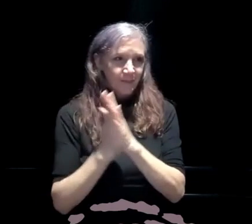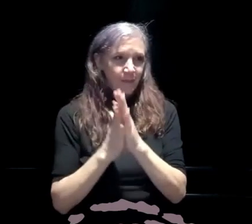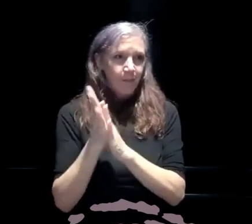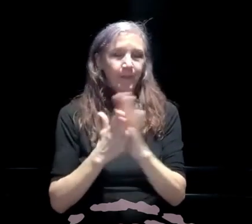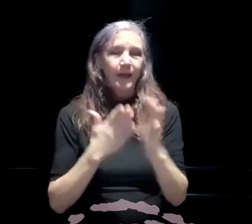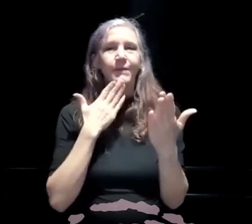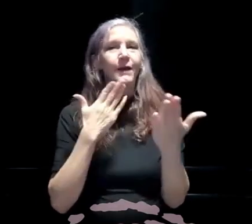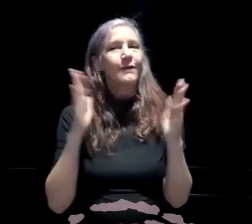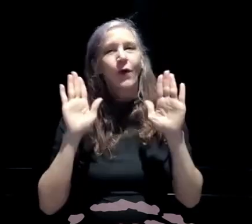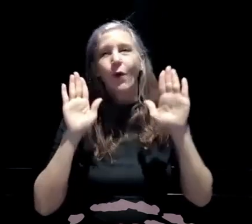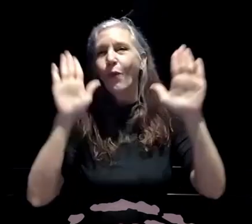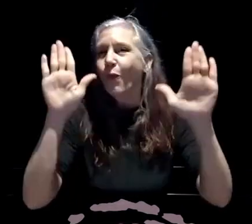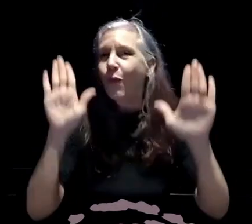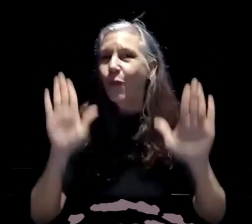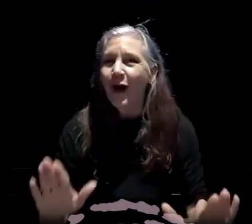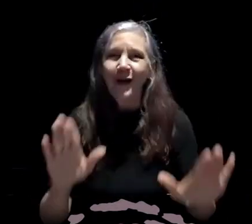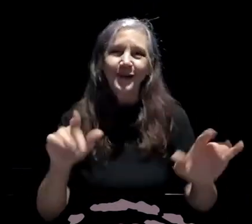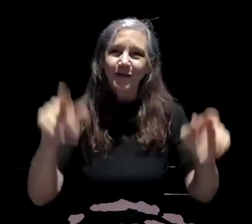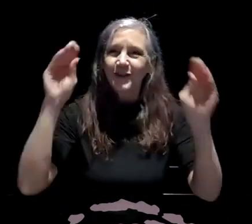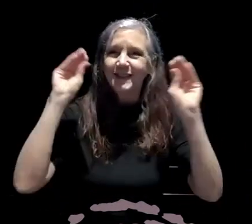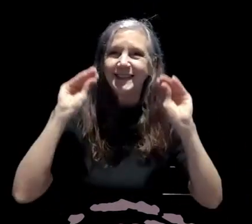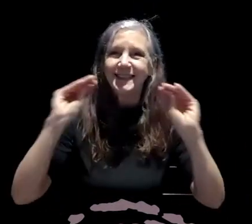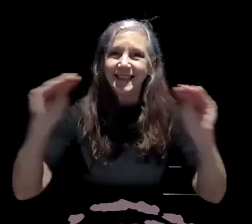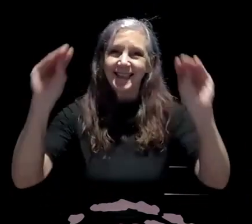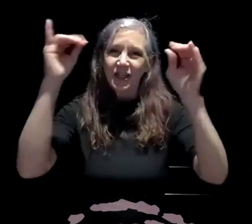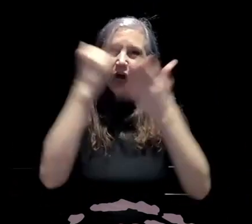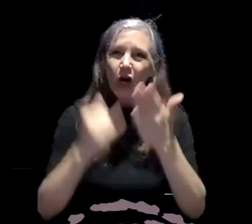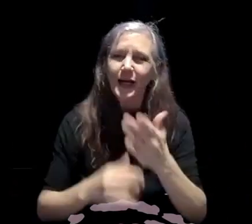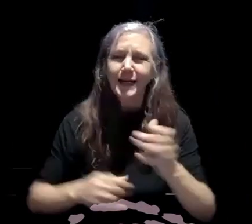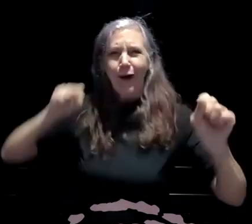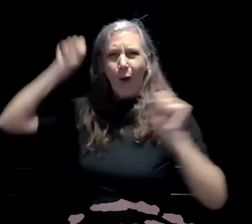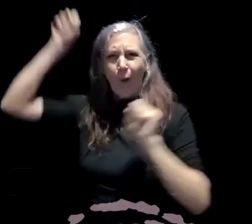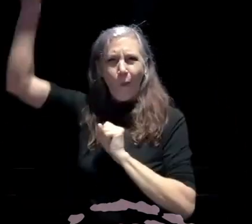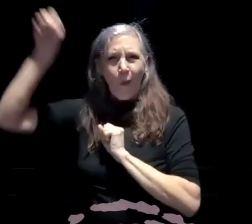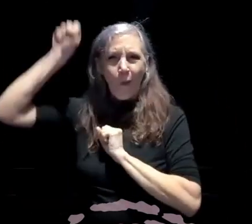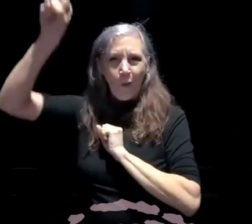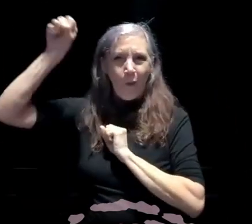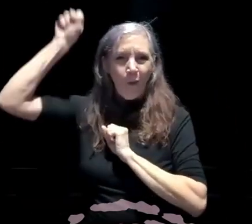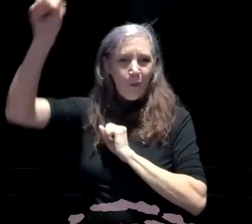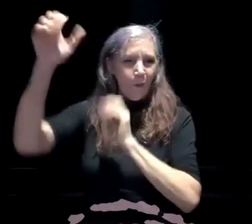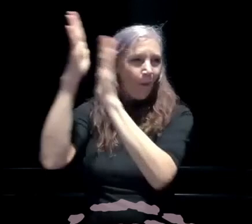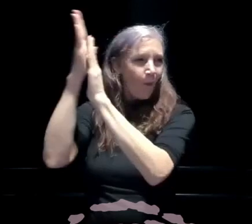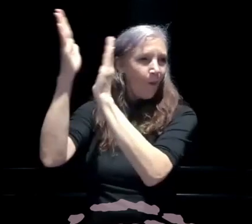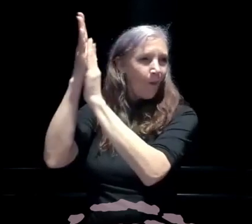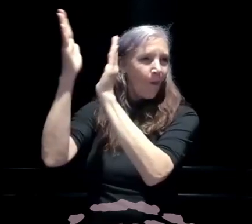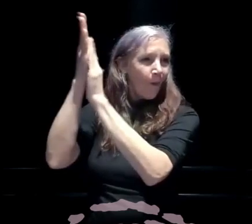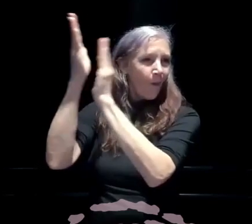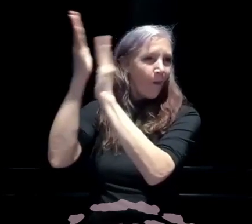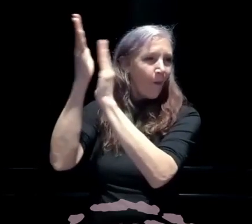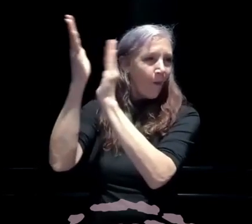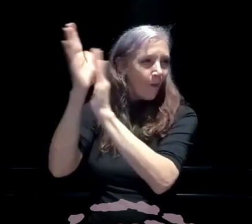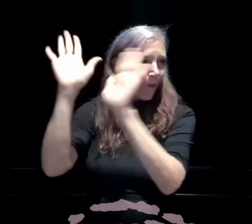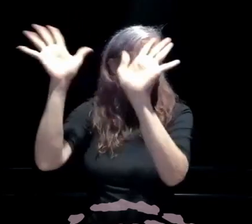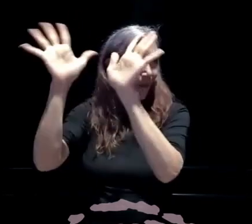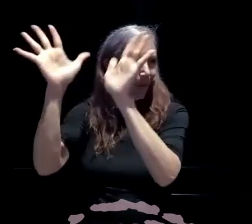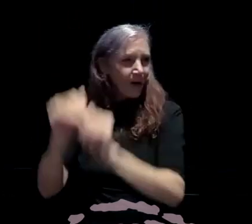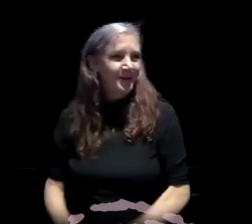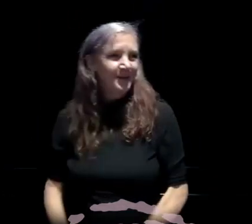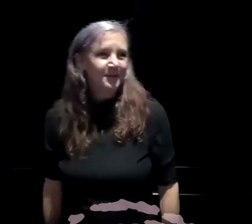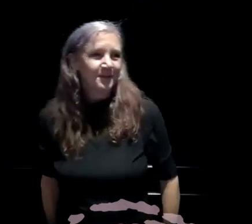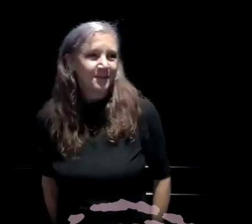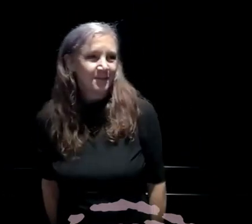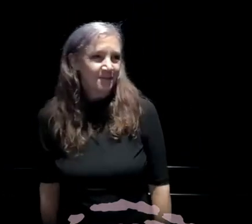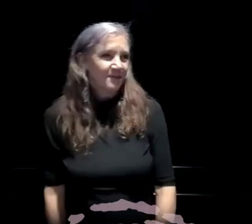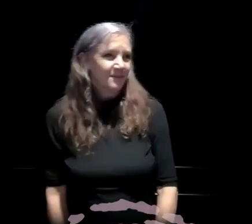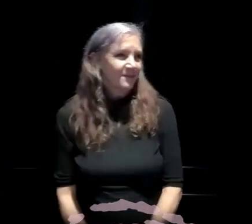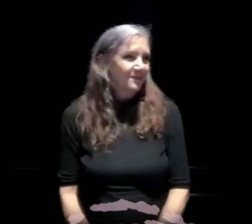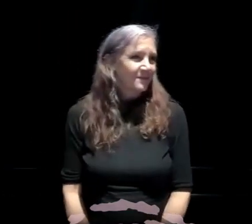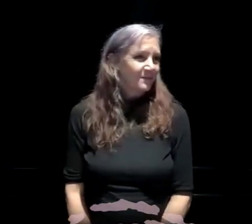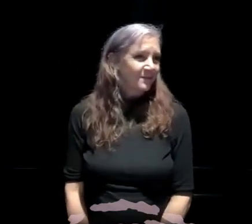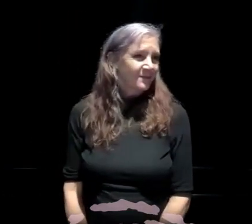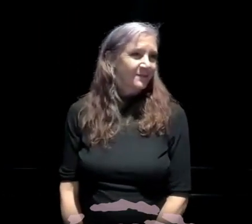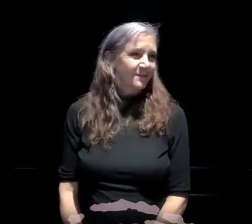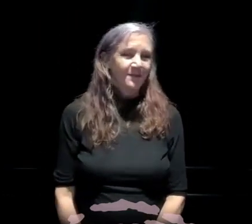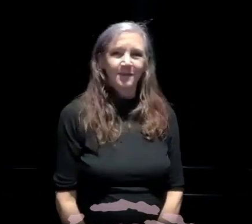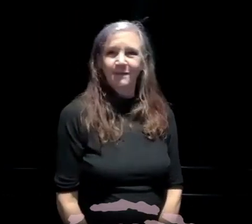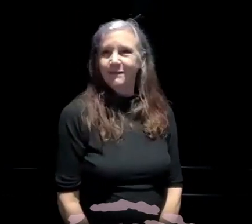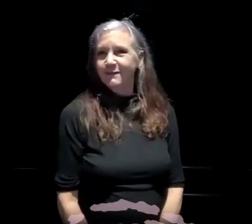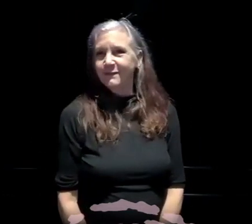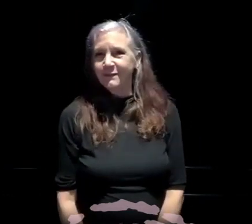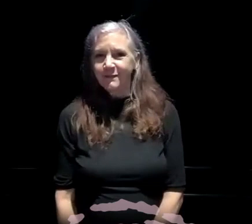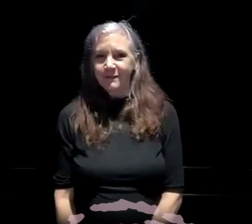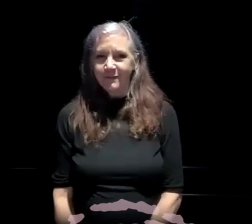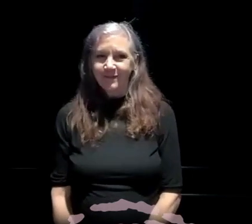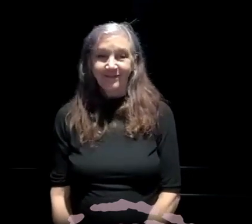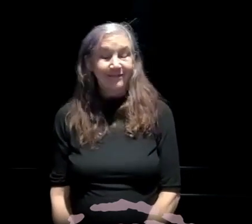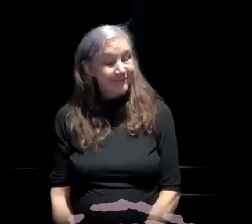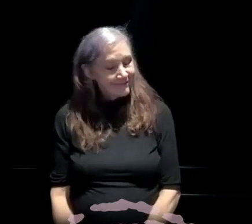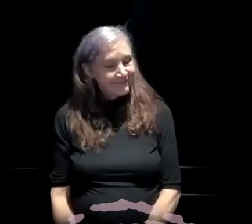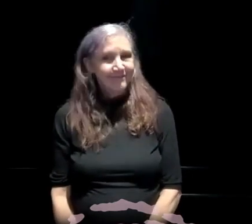Thank you to our wonderful teaching artist.